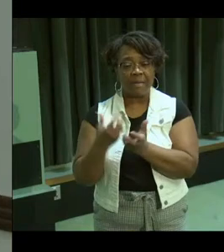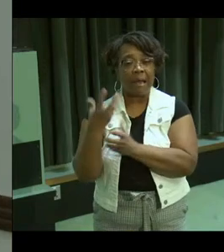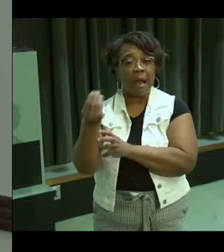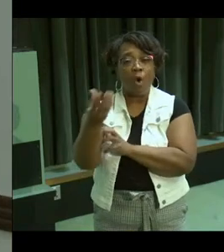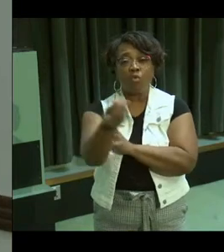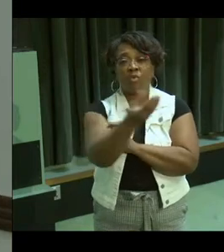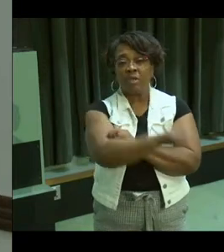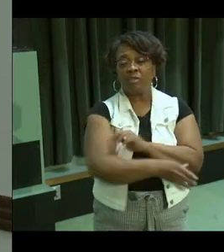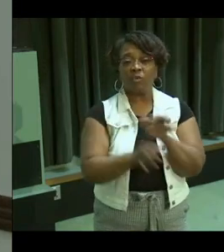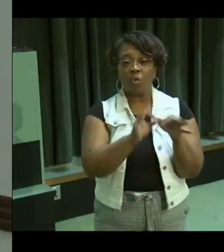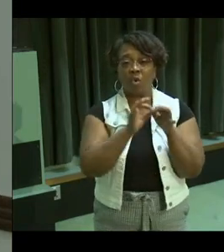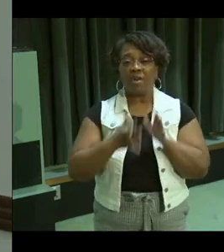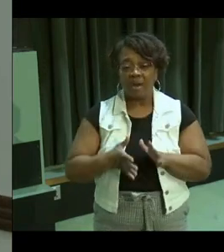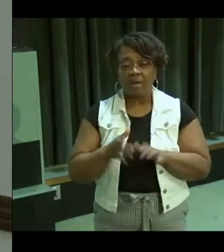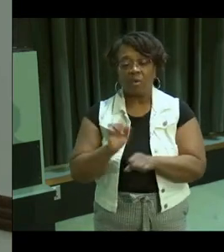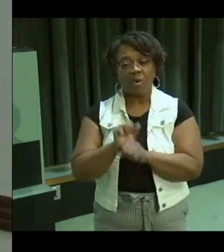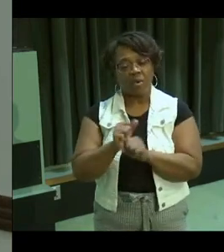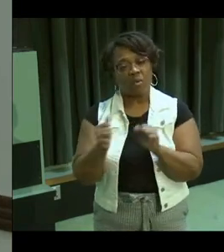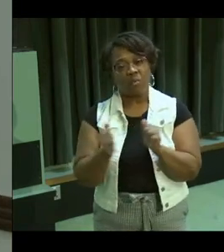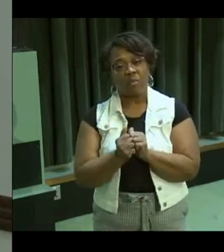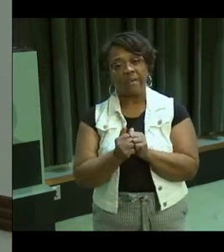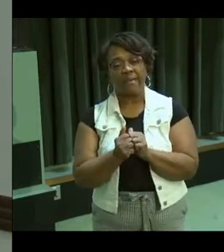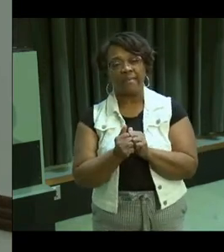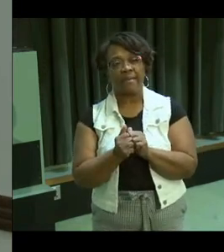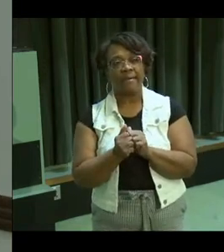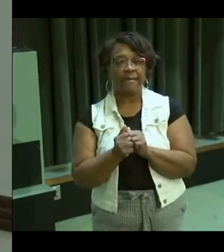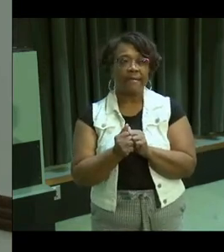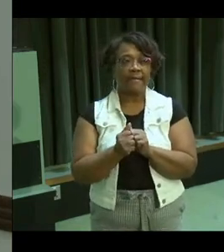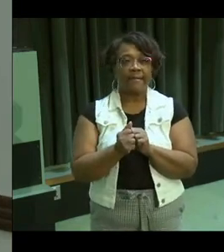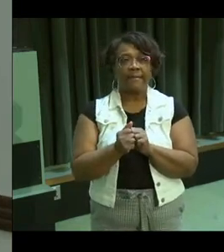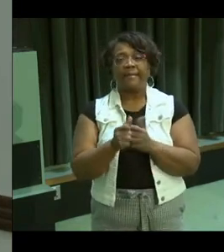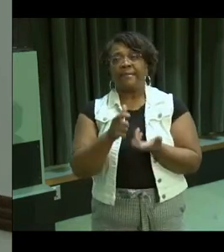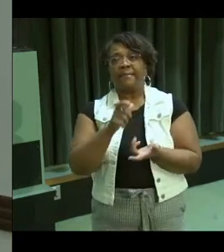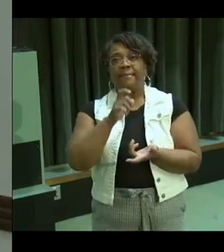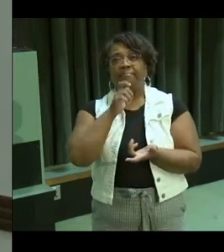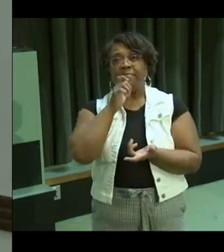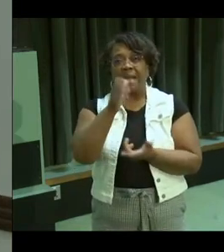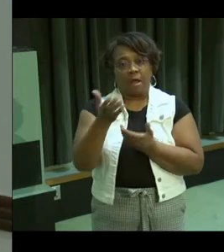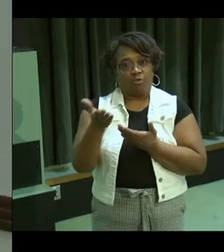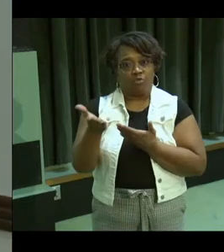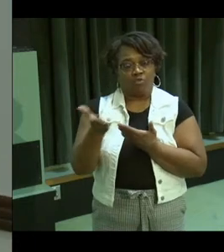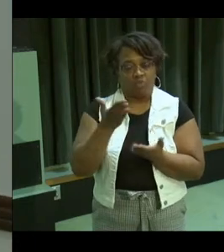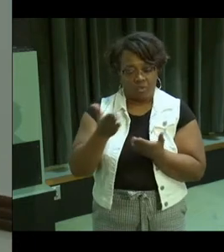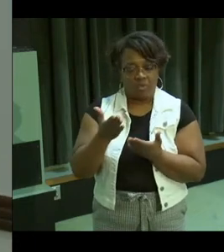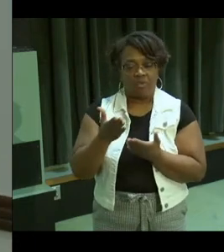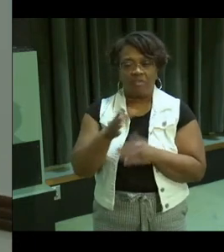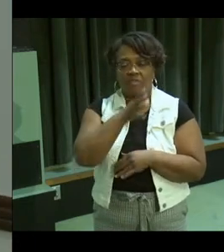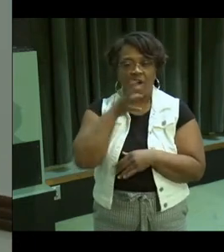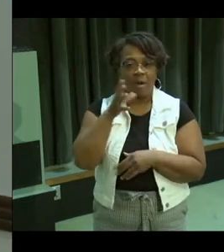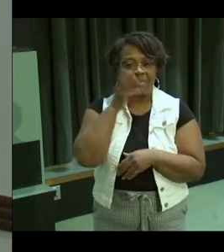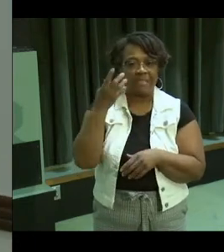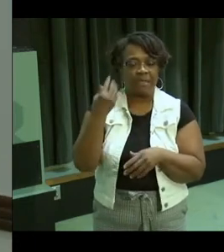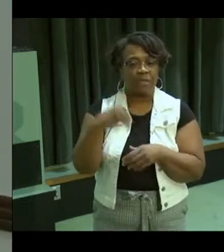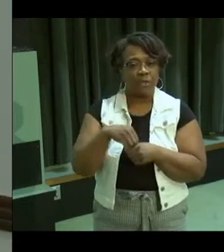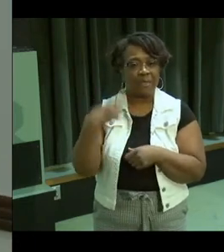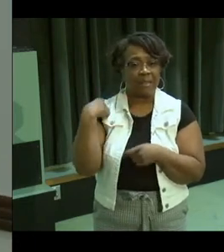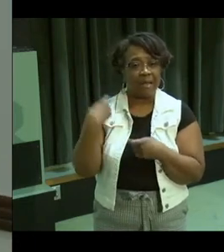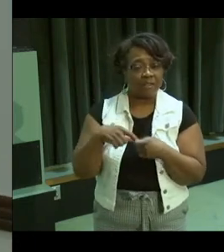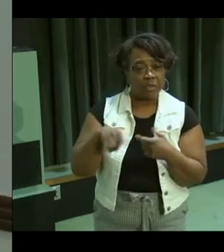outreach coordinator, where